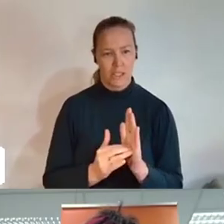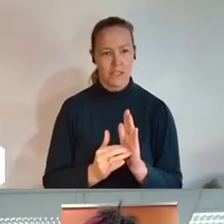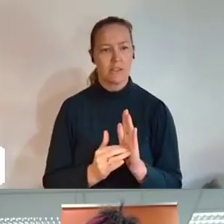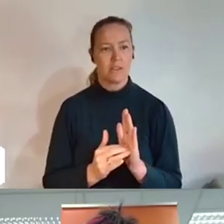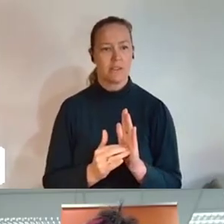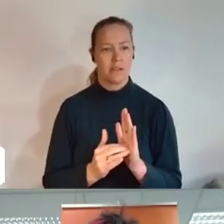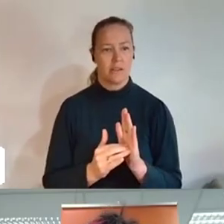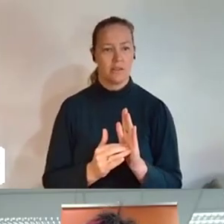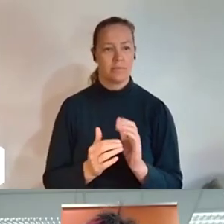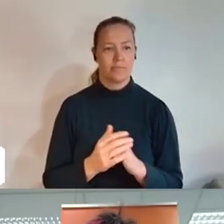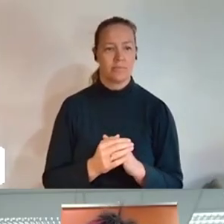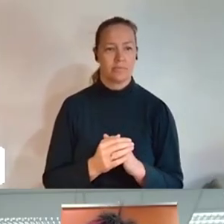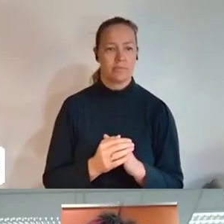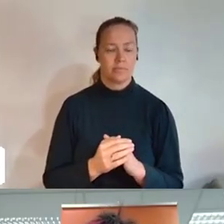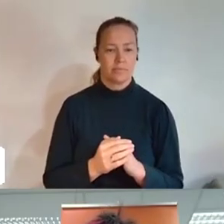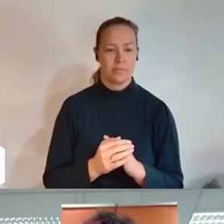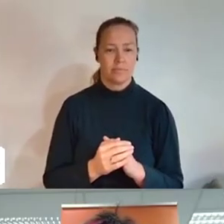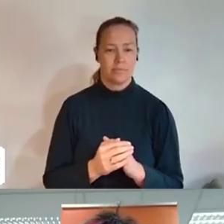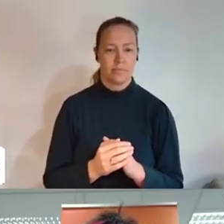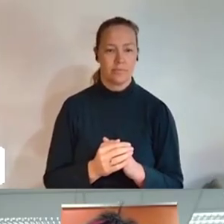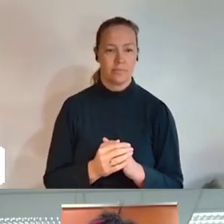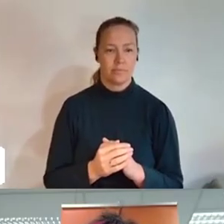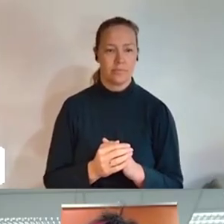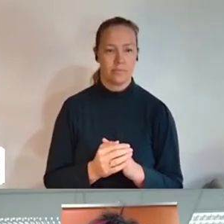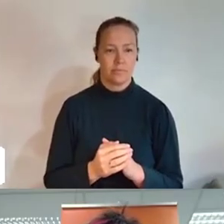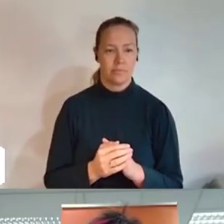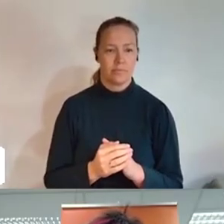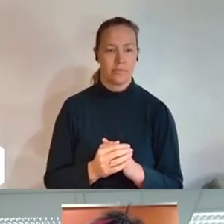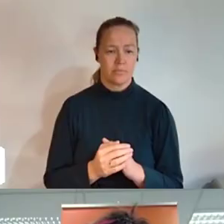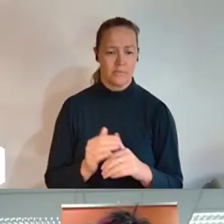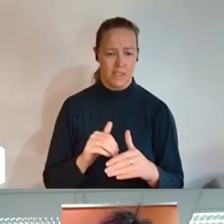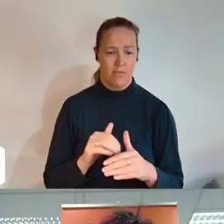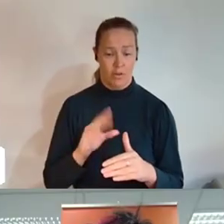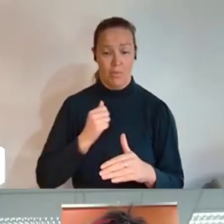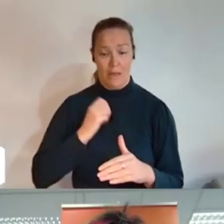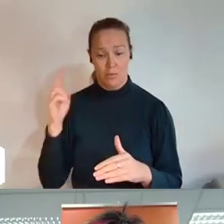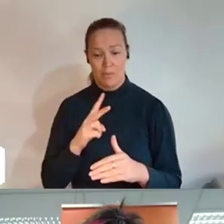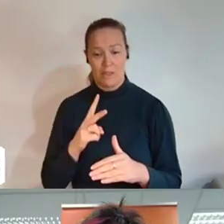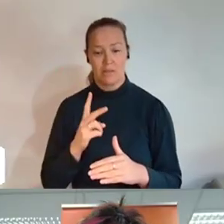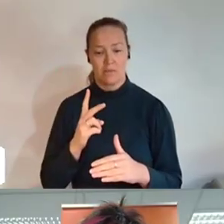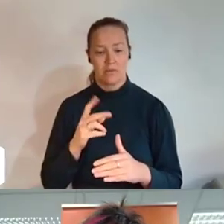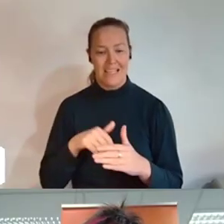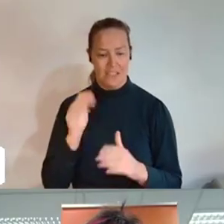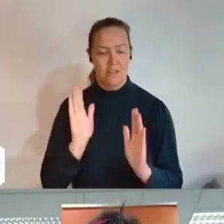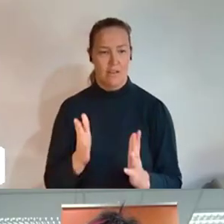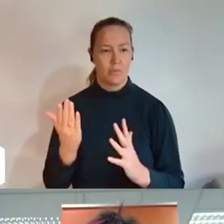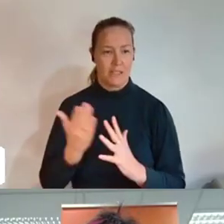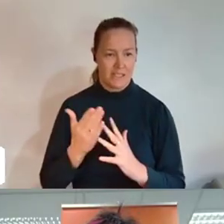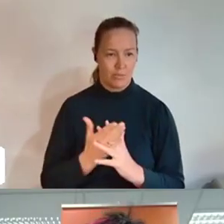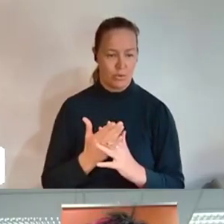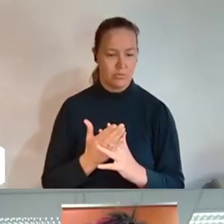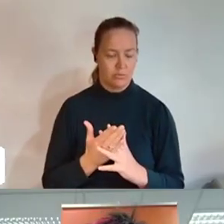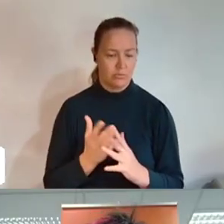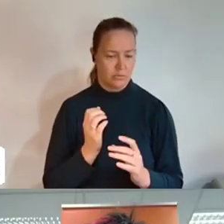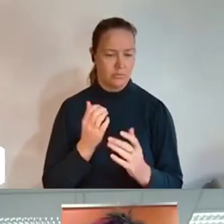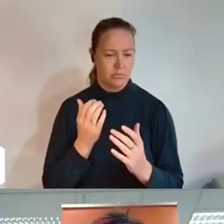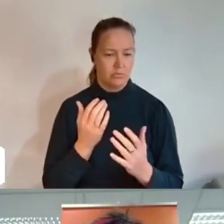from our perspective, has to be accessible to make sure people can participate. And for me, election